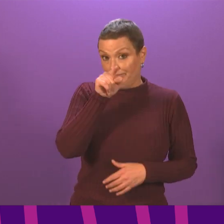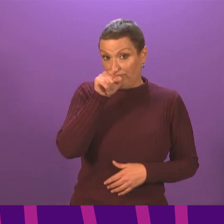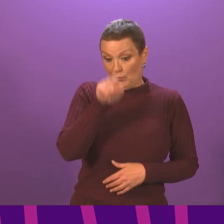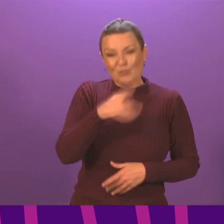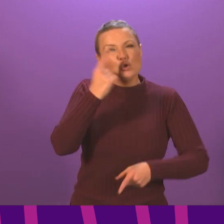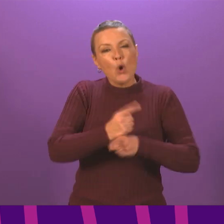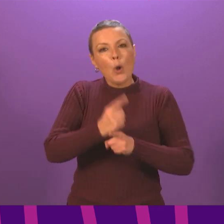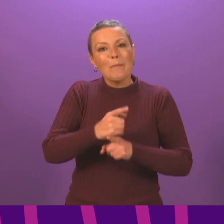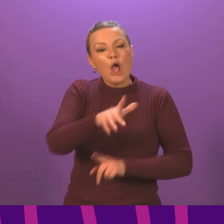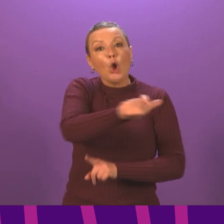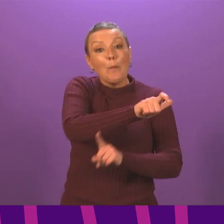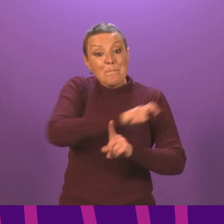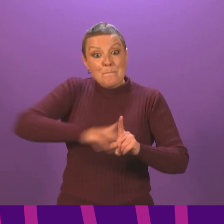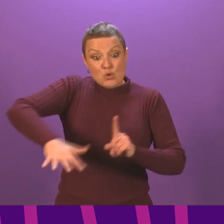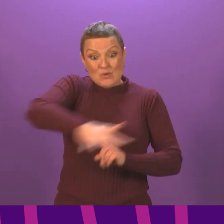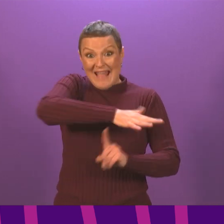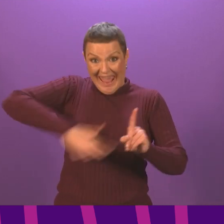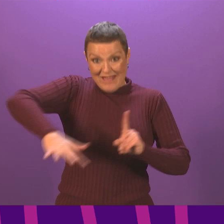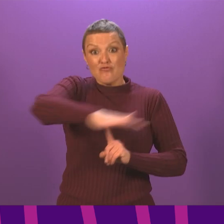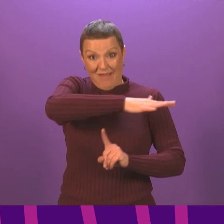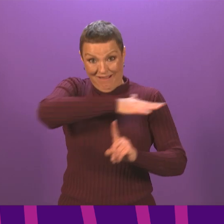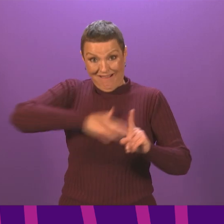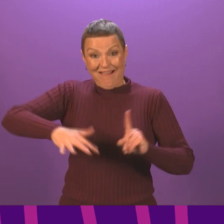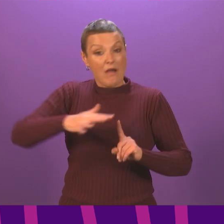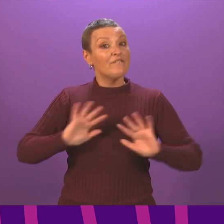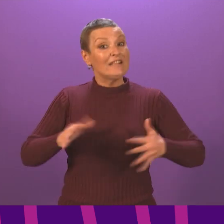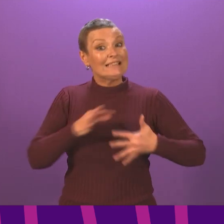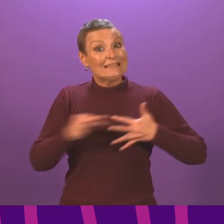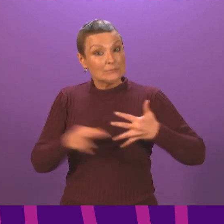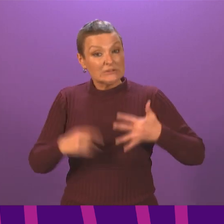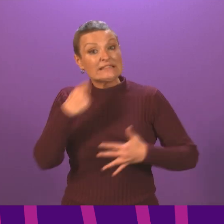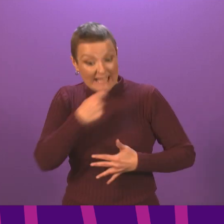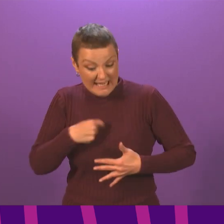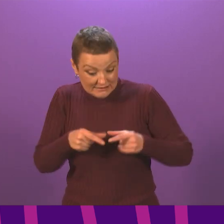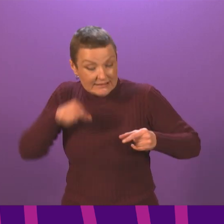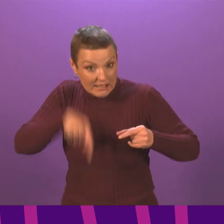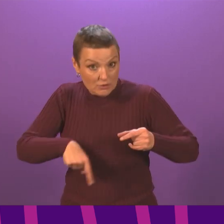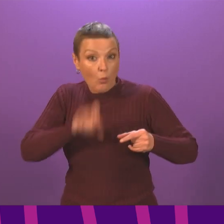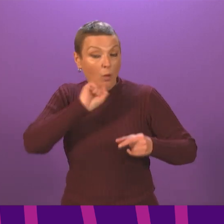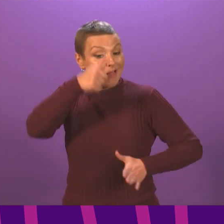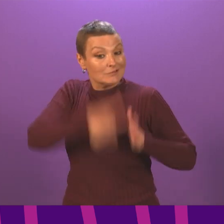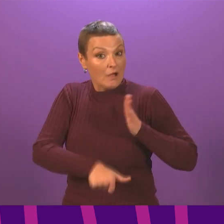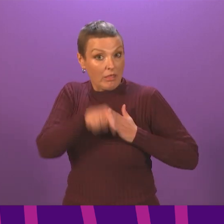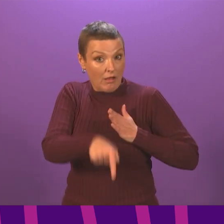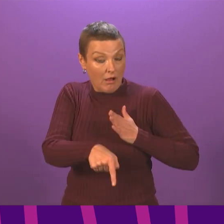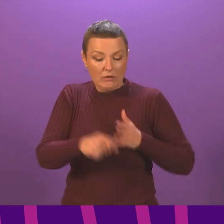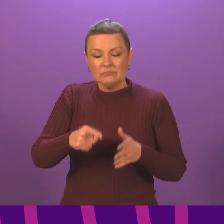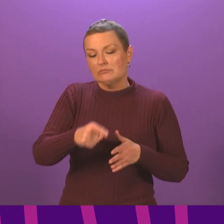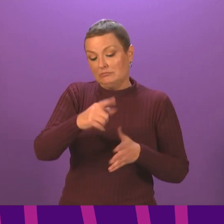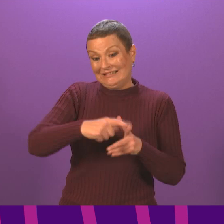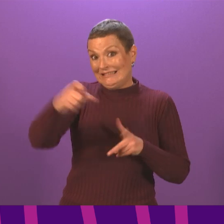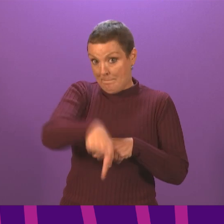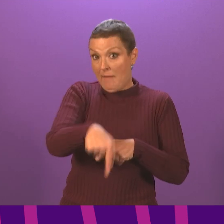of the community asymptomatic testing that I described, which will happen from the start